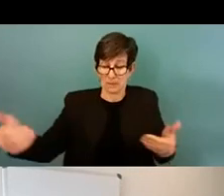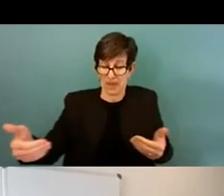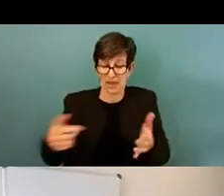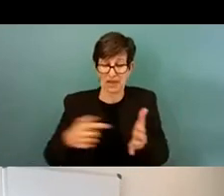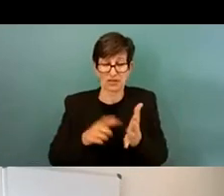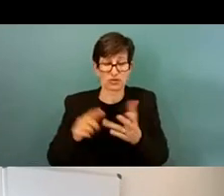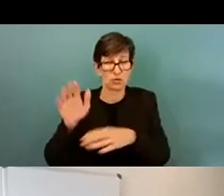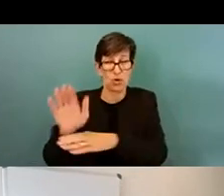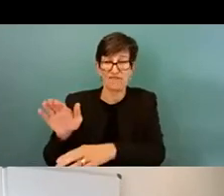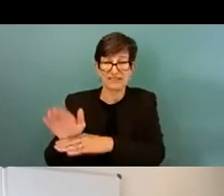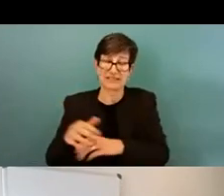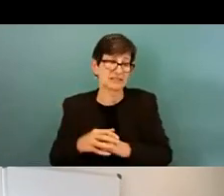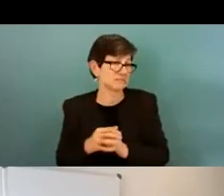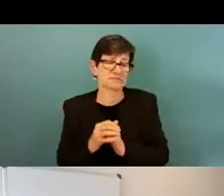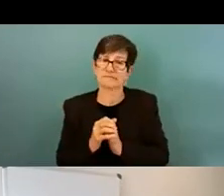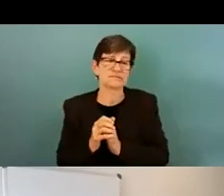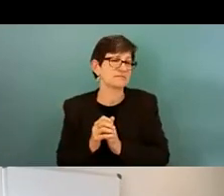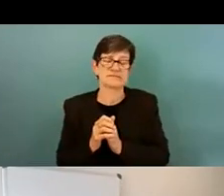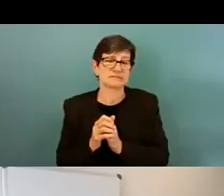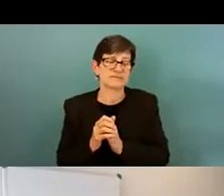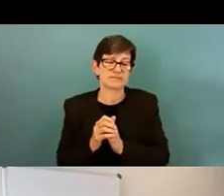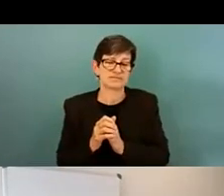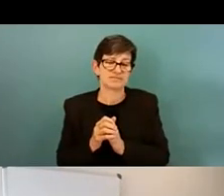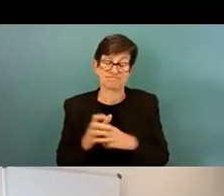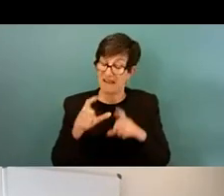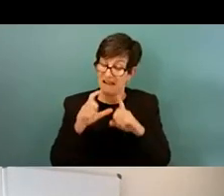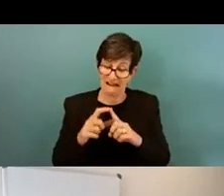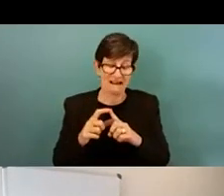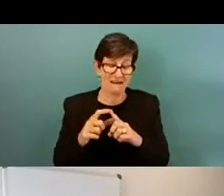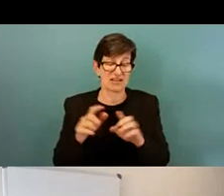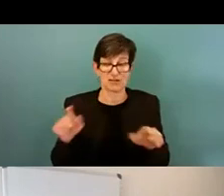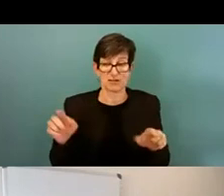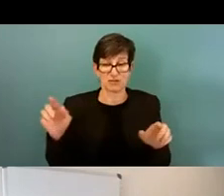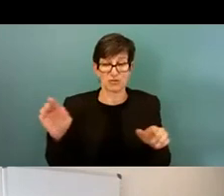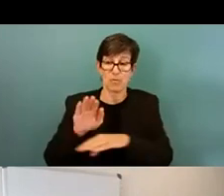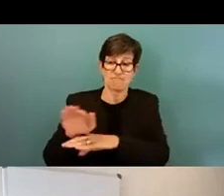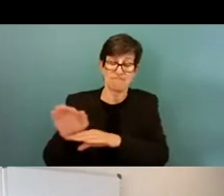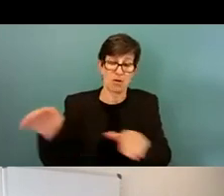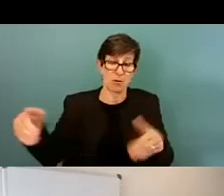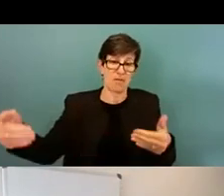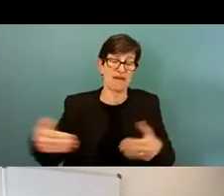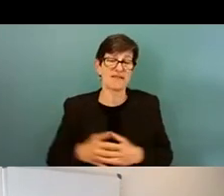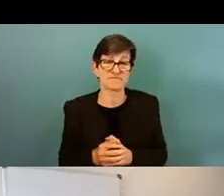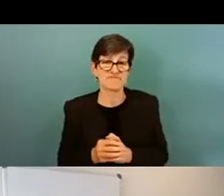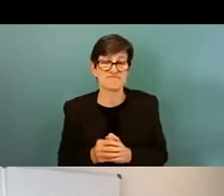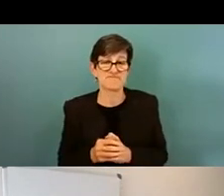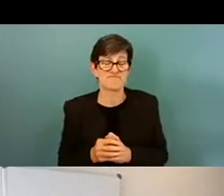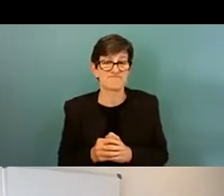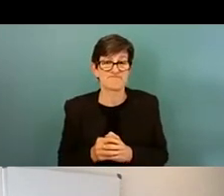affordability of broadband services across different countries that researchers have never been able to produce that.